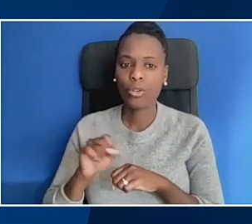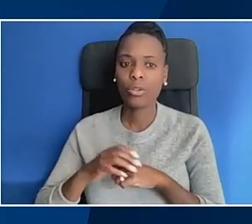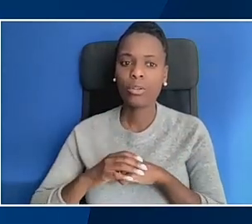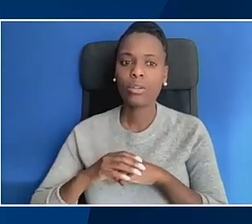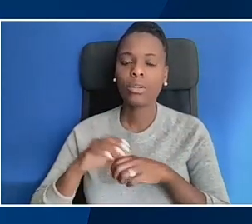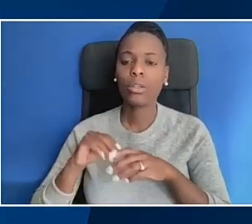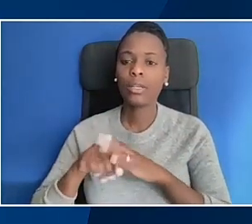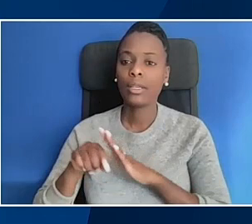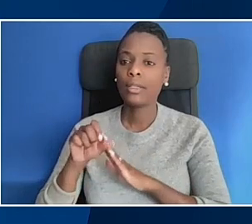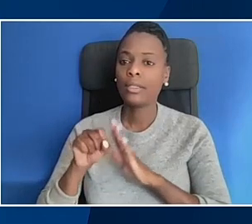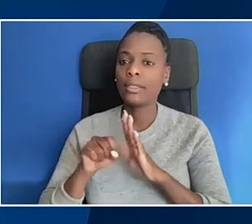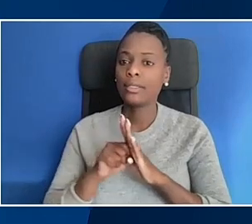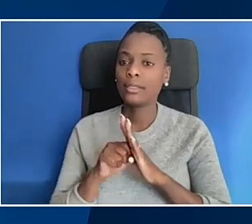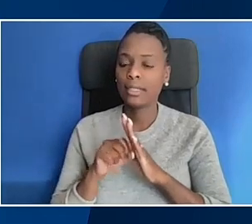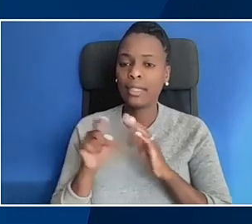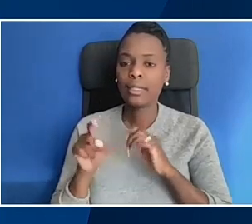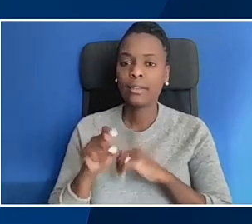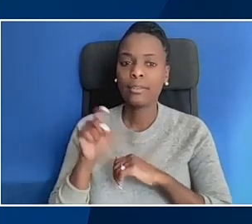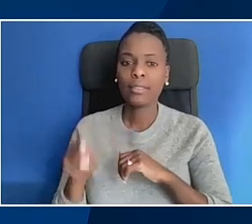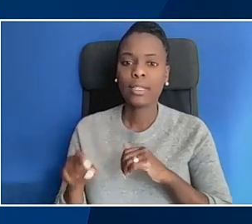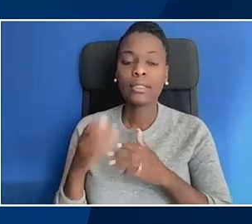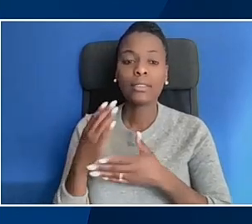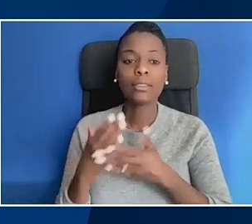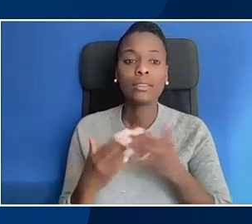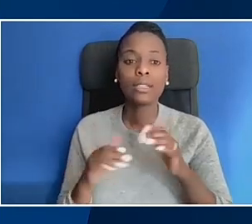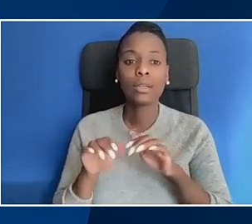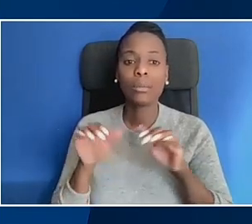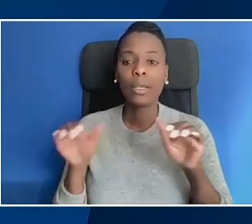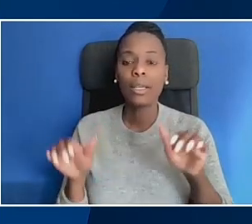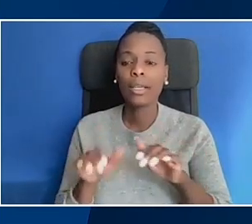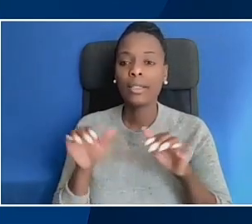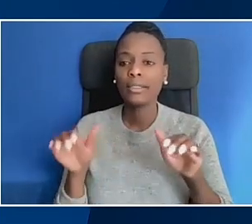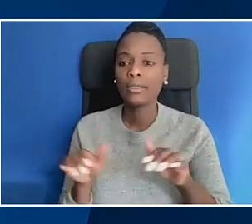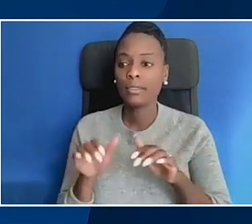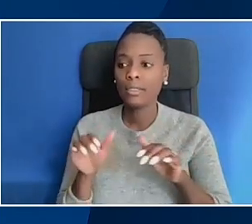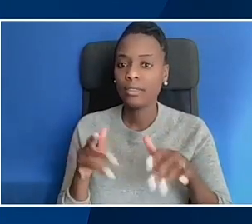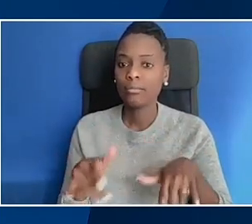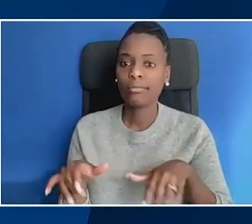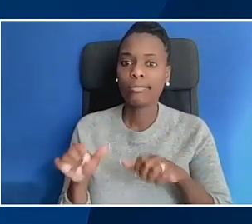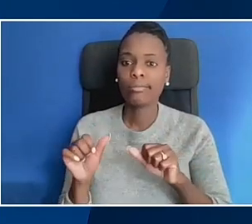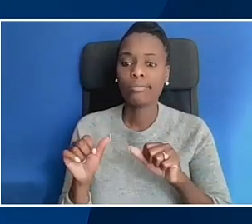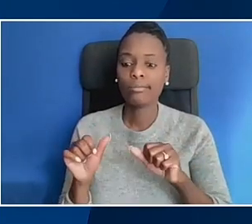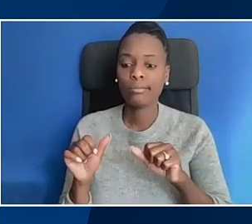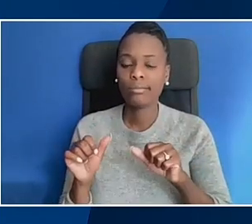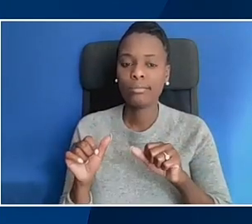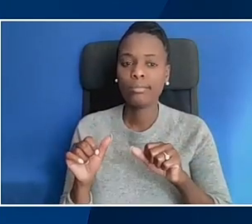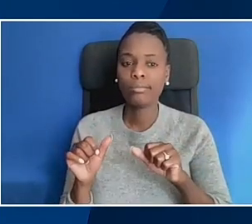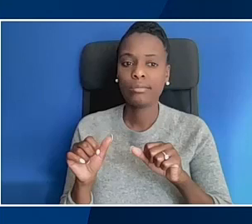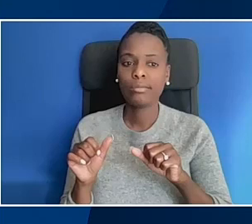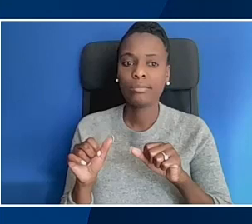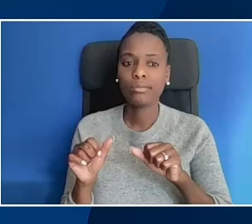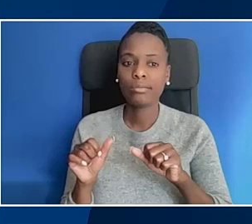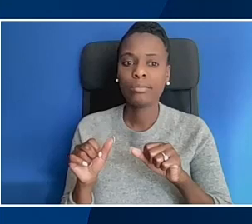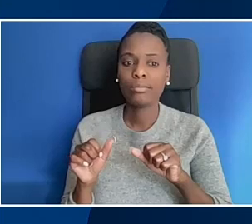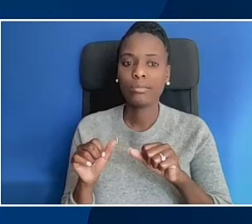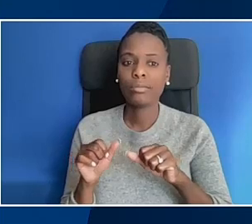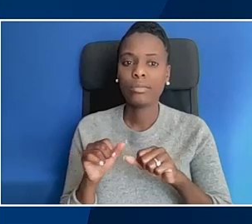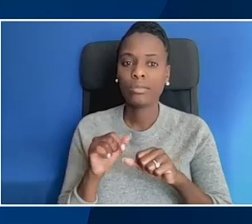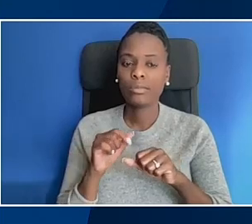there are some activities and actions taken that kind of causes that type of frame of thinking. But the other part also